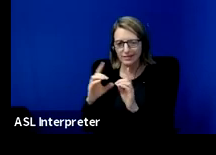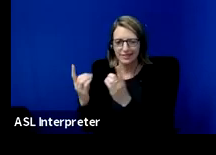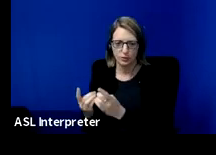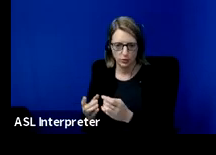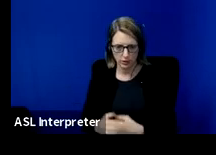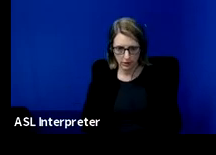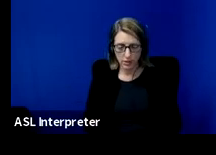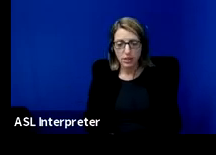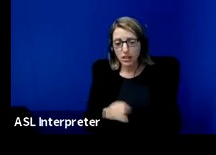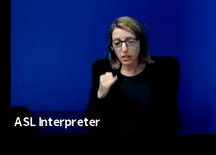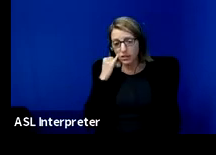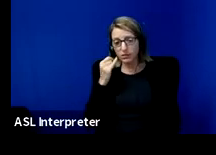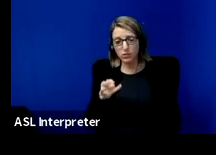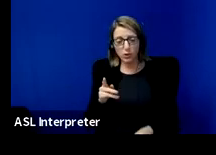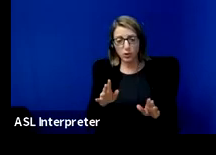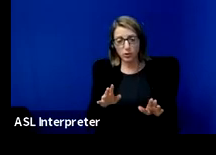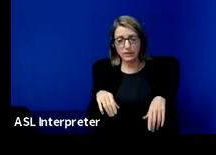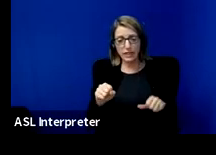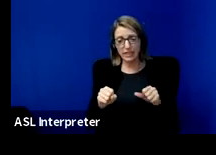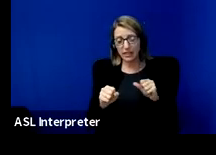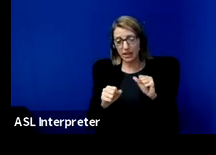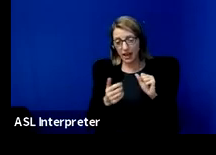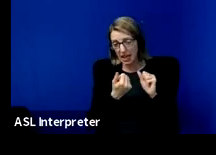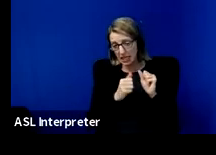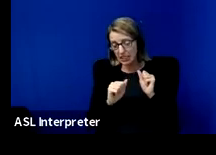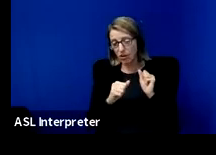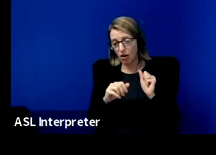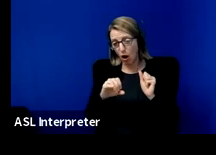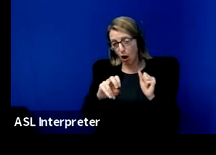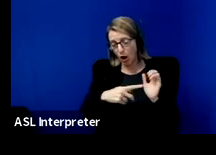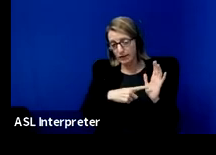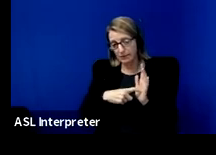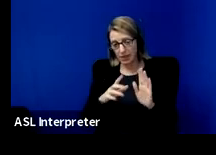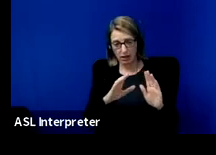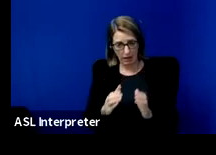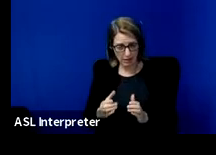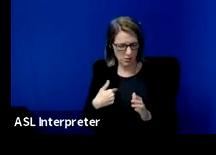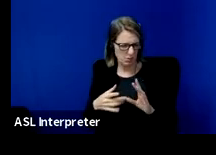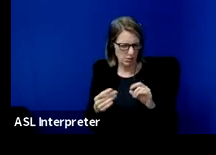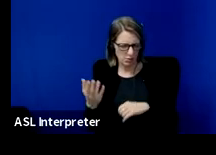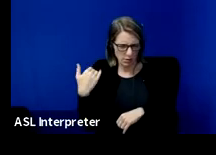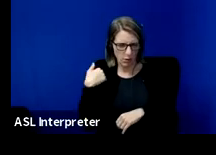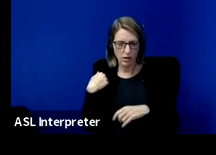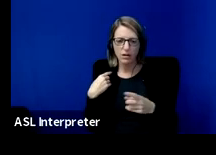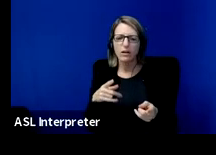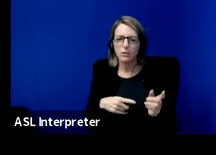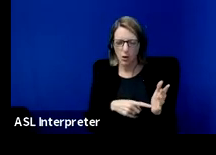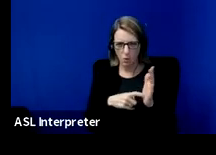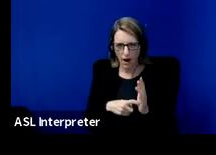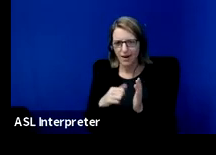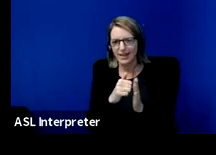ESD 112-- Kristina Wambold: If you are taking any of our on demand classes that we've mentioned before, you will also have to have an account inside this